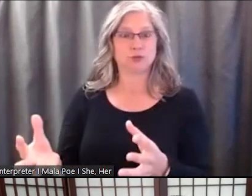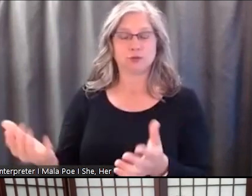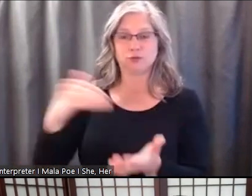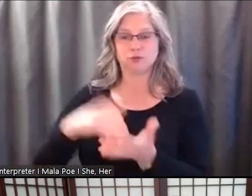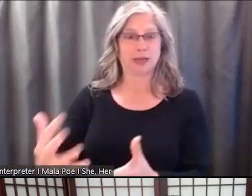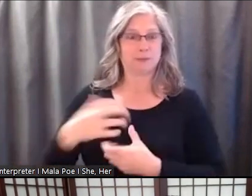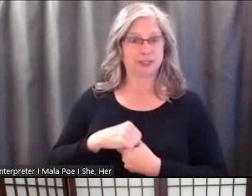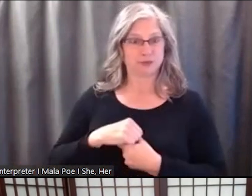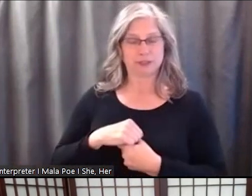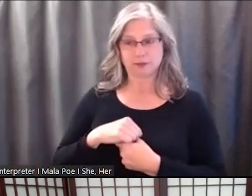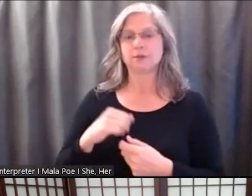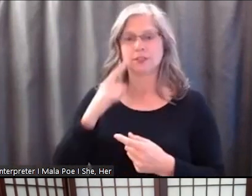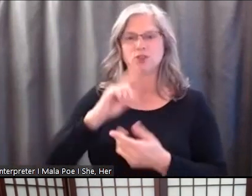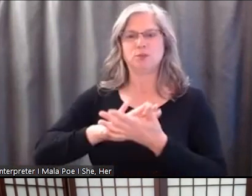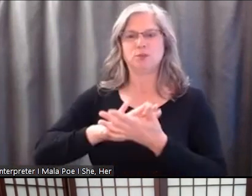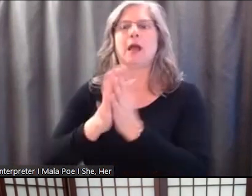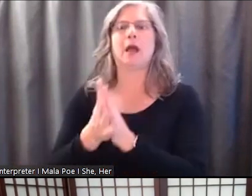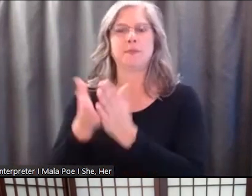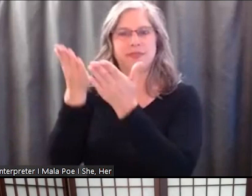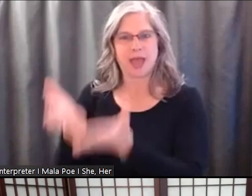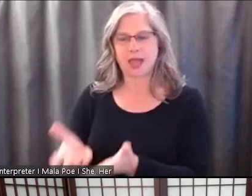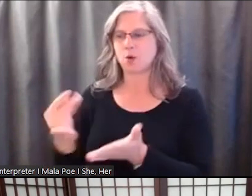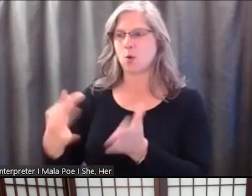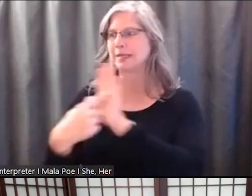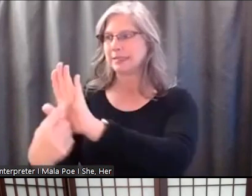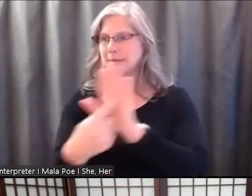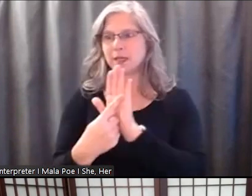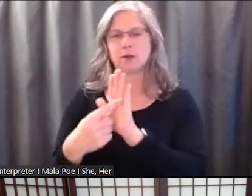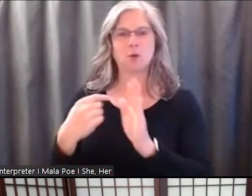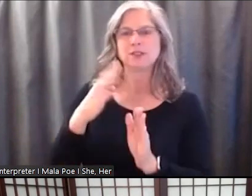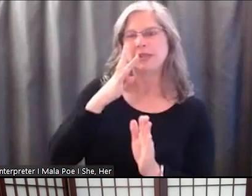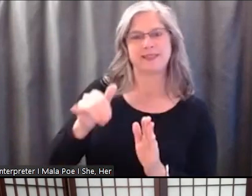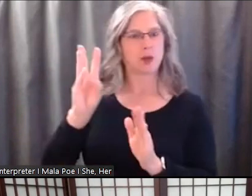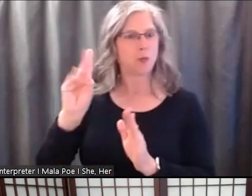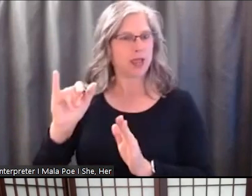is to become that, or to exhibit that or to speak in that particular way, whatever that is.